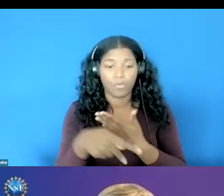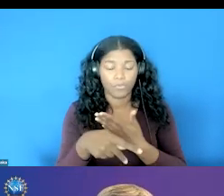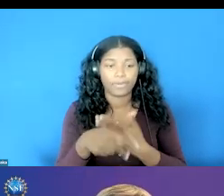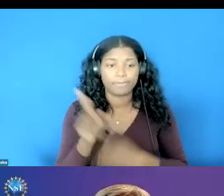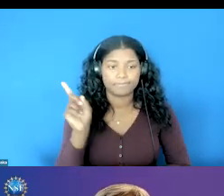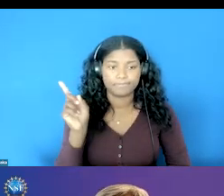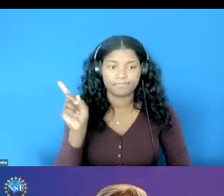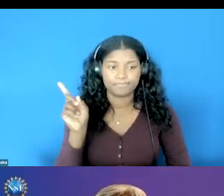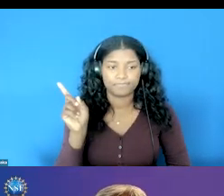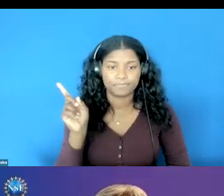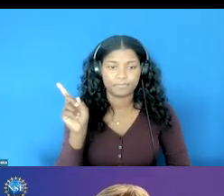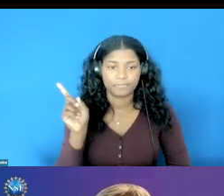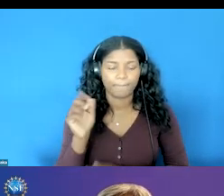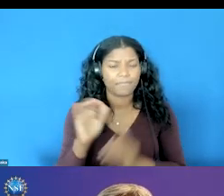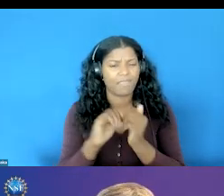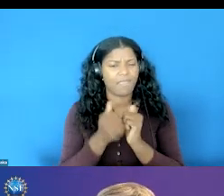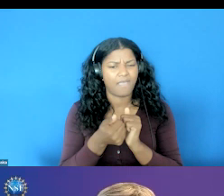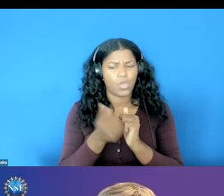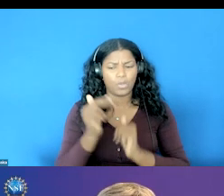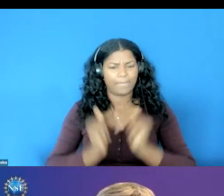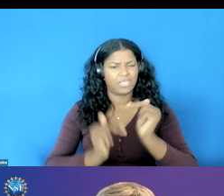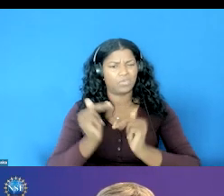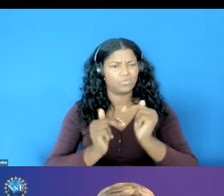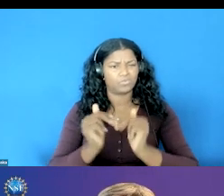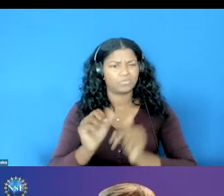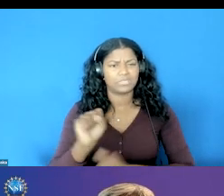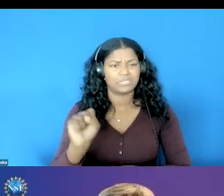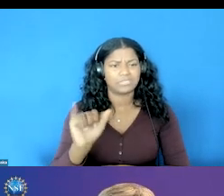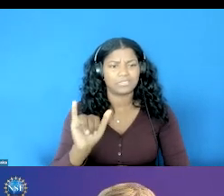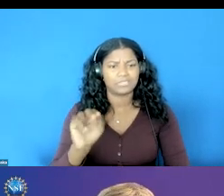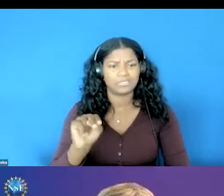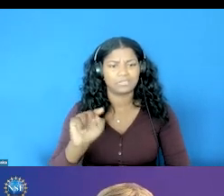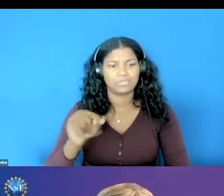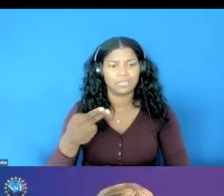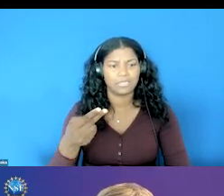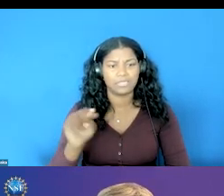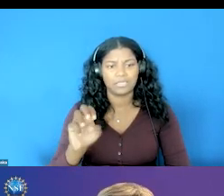And that is, how to build synthetic microbial communities for a variety of purposes.